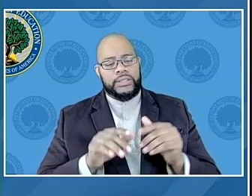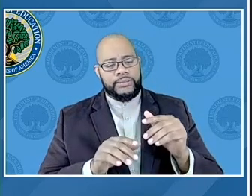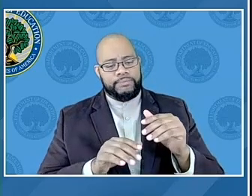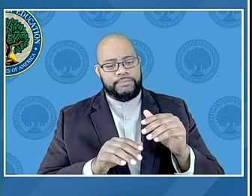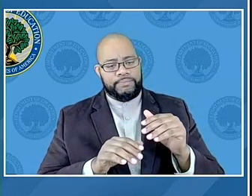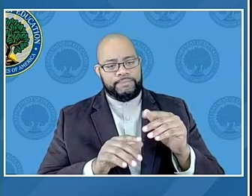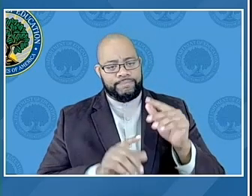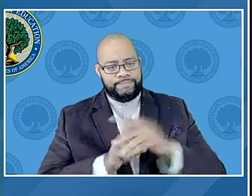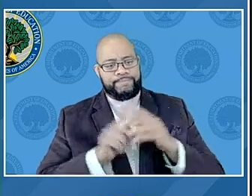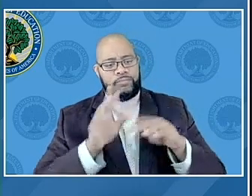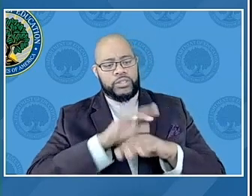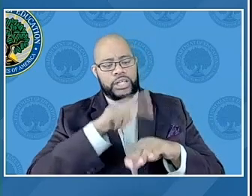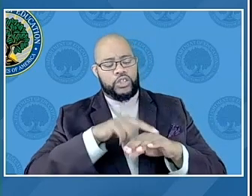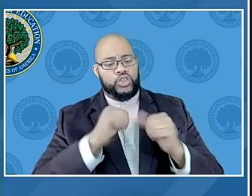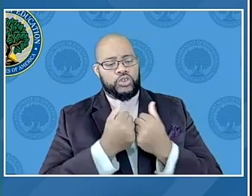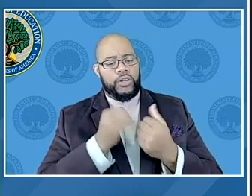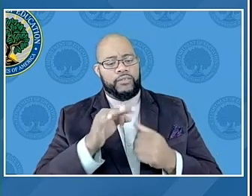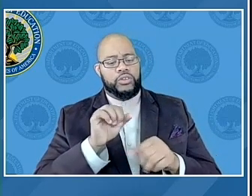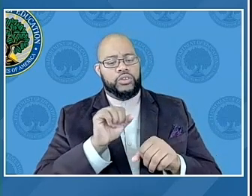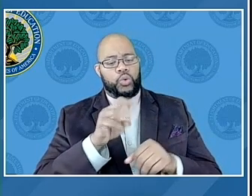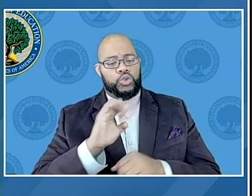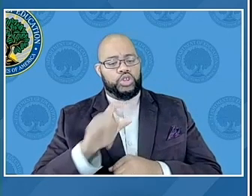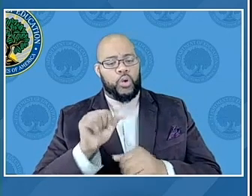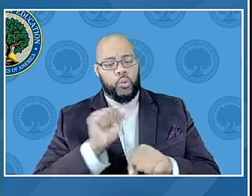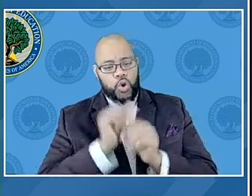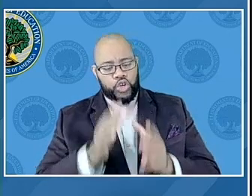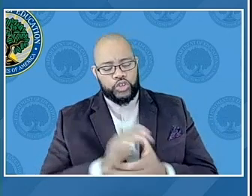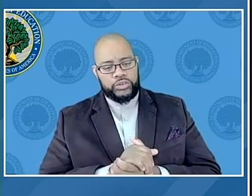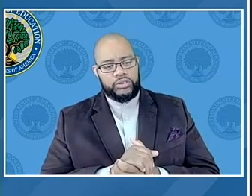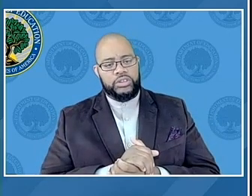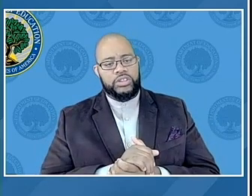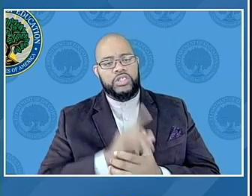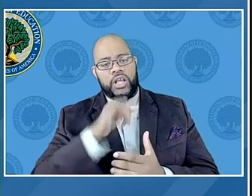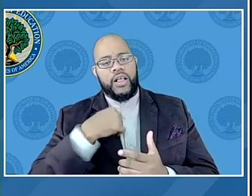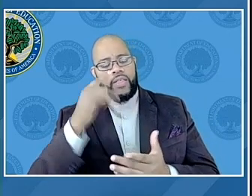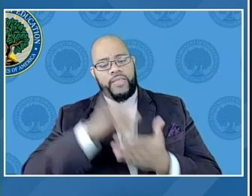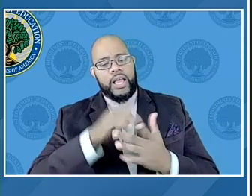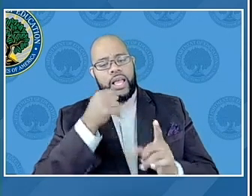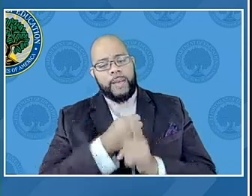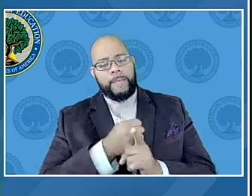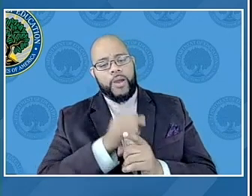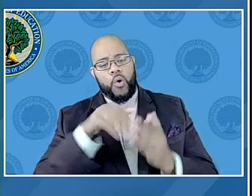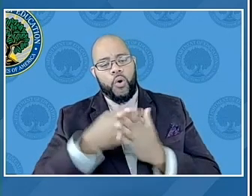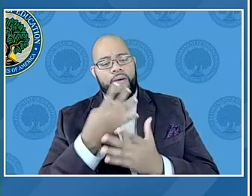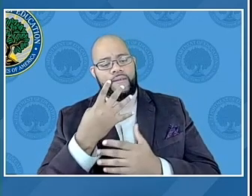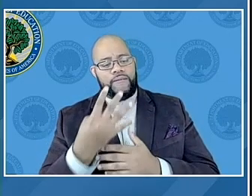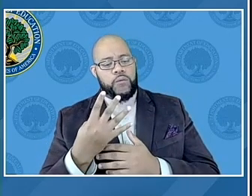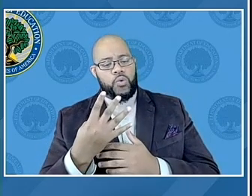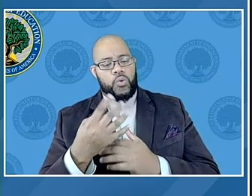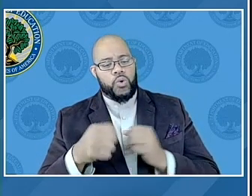Association of Social Workers that really, I think, impact all four-year and graduate borrowers.